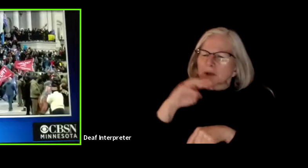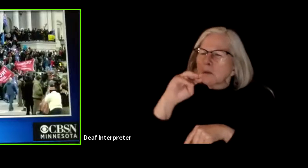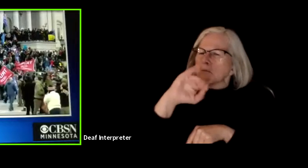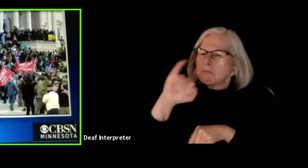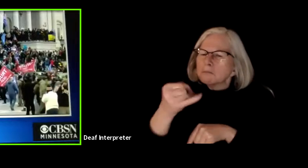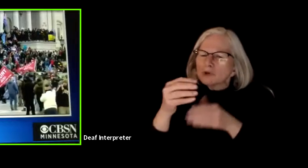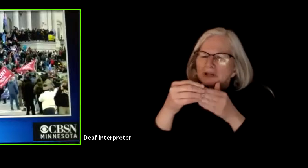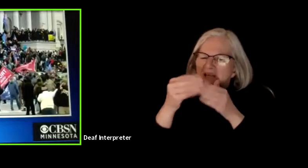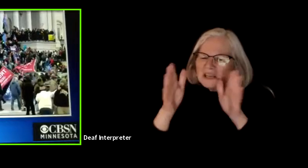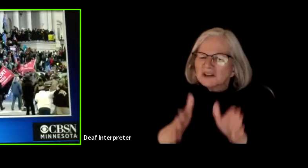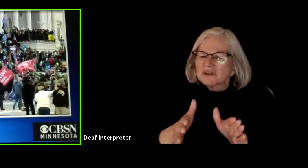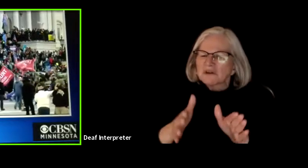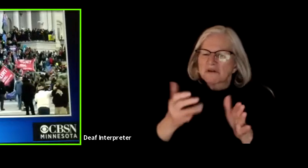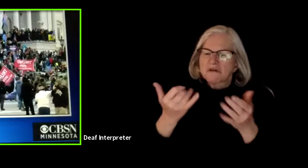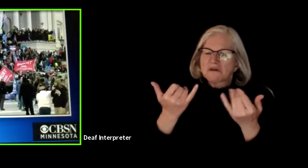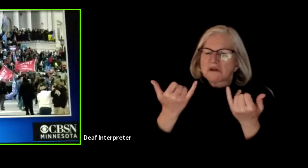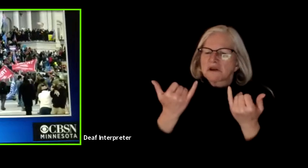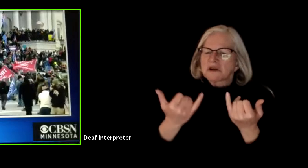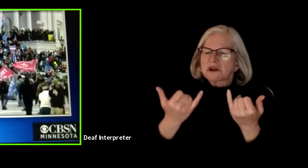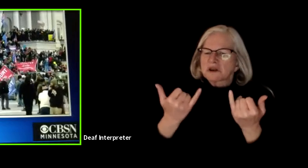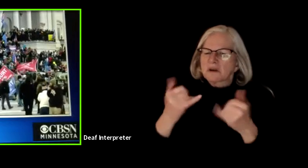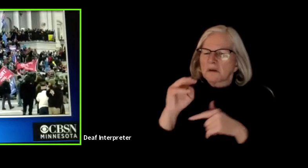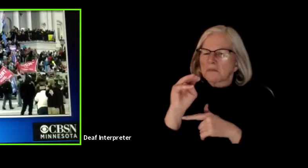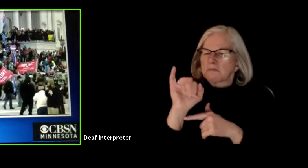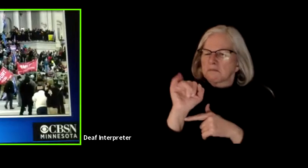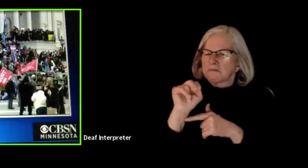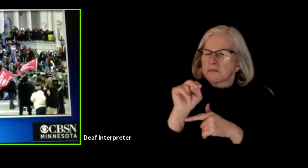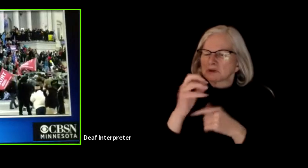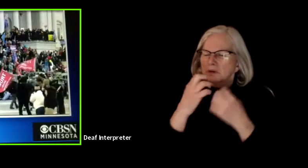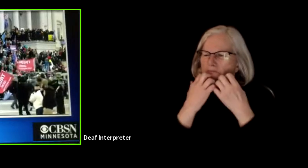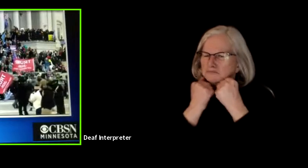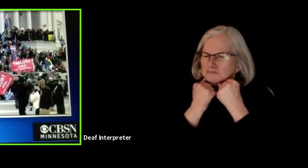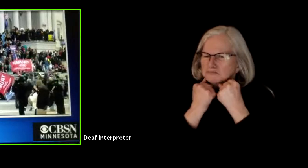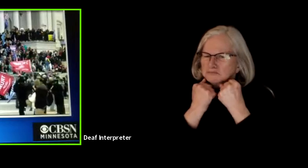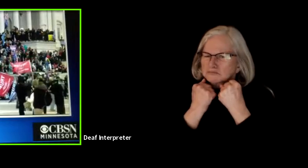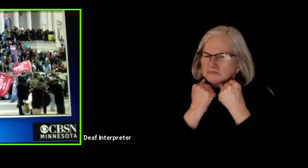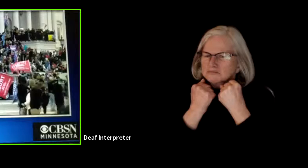OF OUR DEMOCRACY, THE ABILITY TO DISAGREE AGREEABLELY, IS